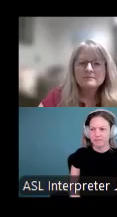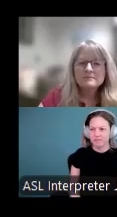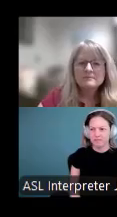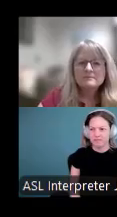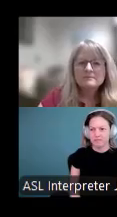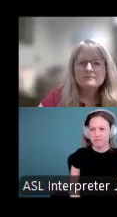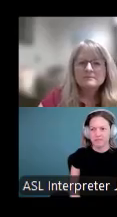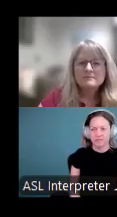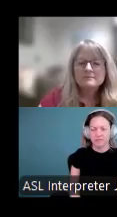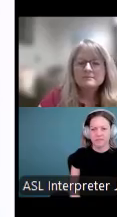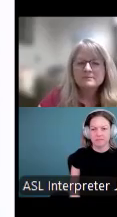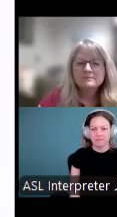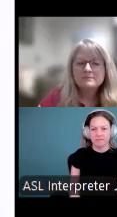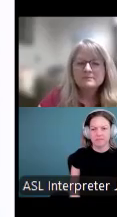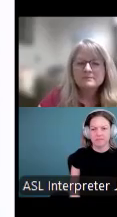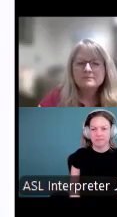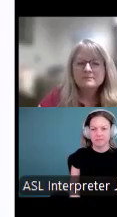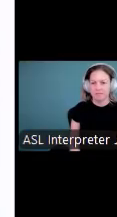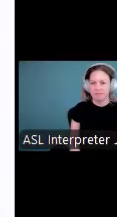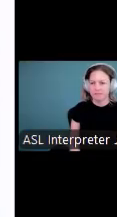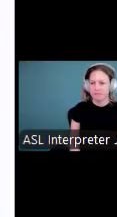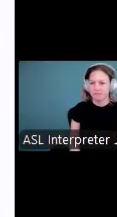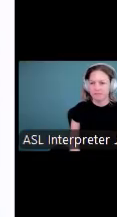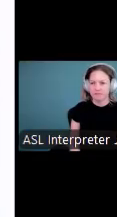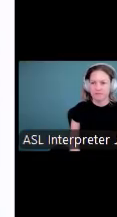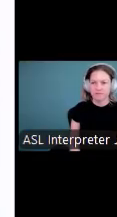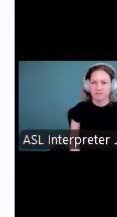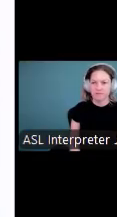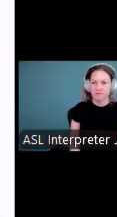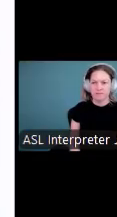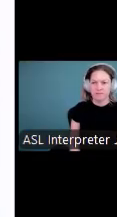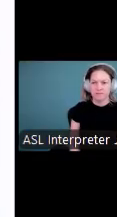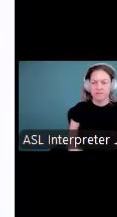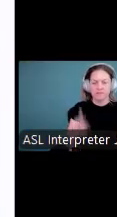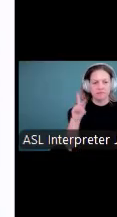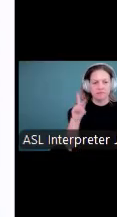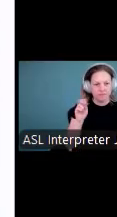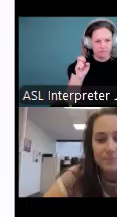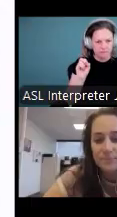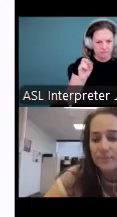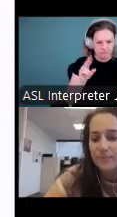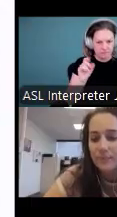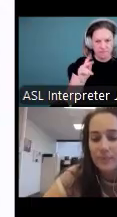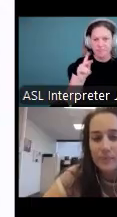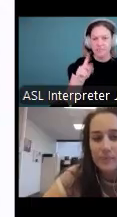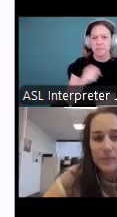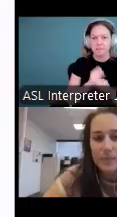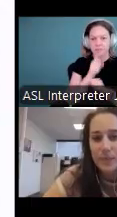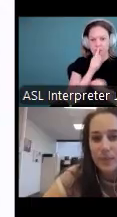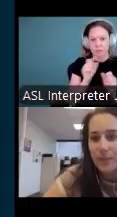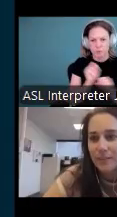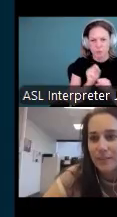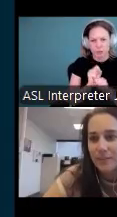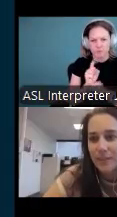Kait Bennington: Cool, let me make sure this works. Does that look good? I'm